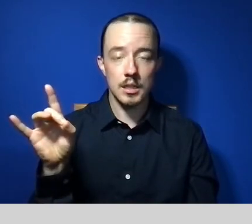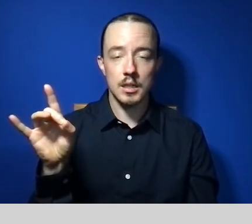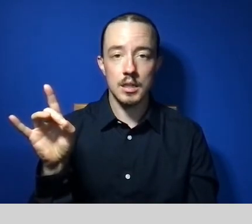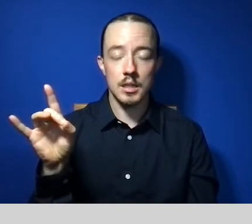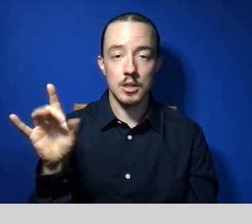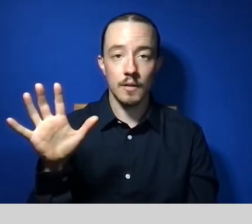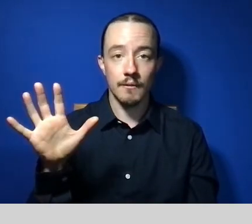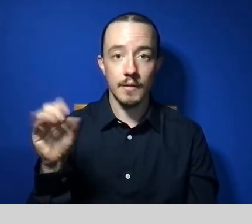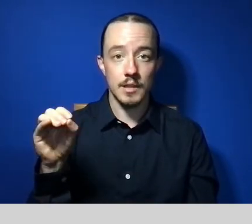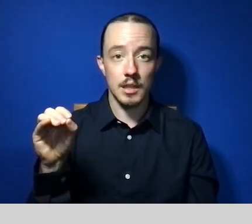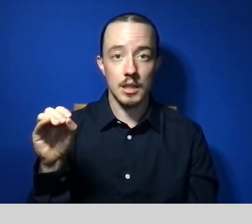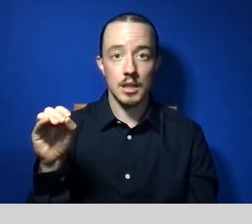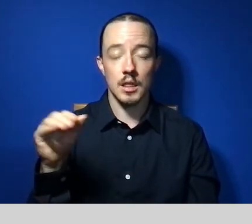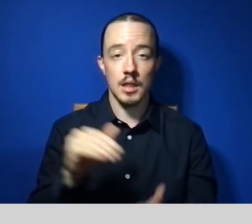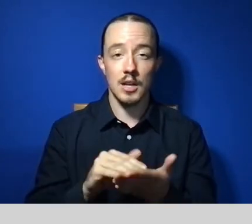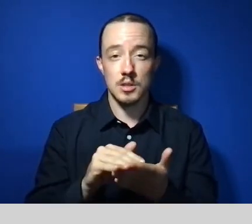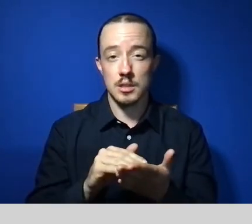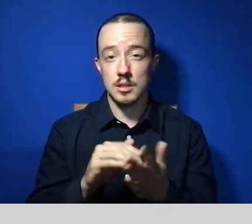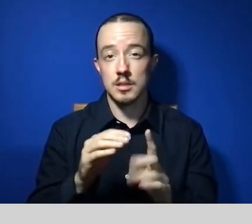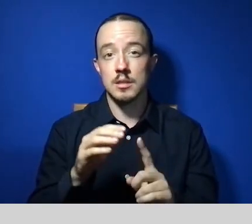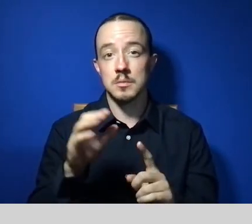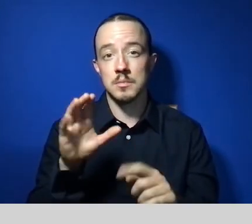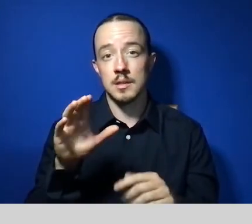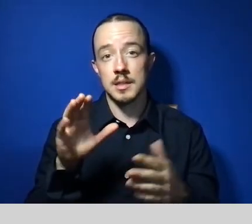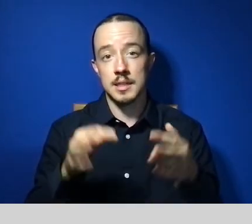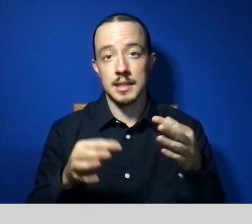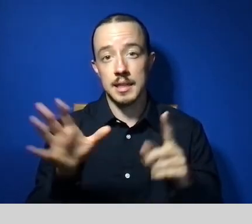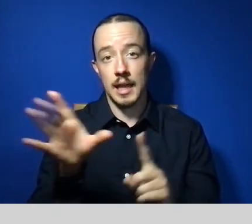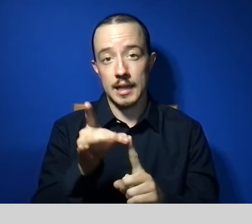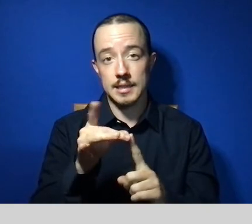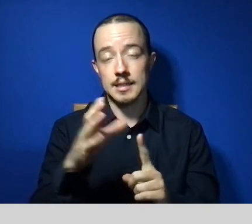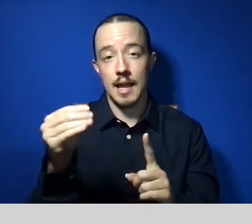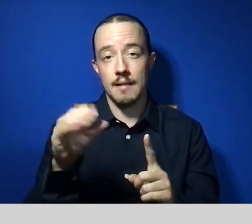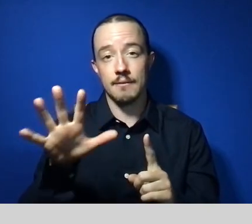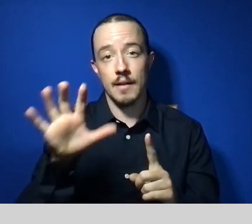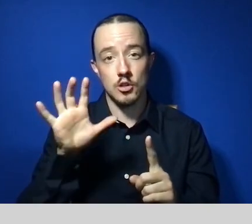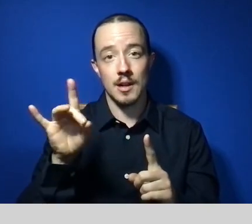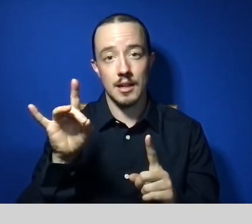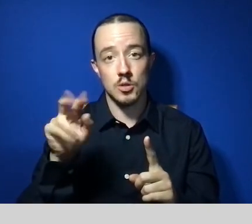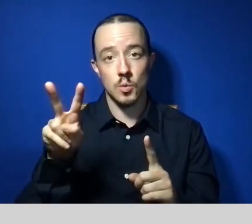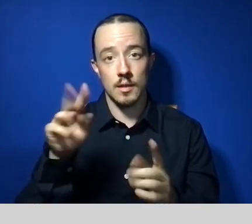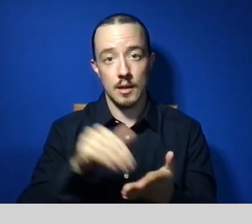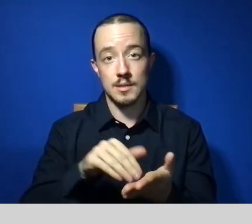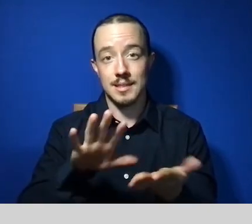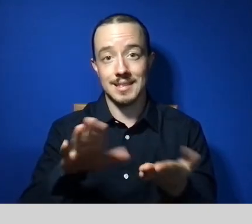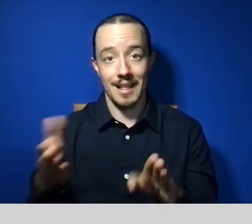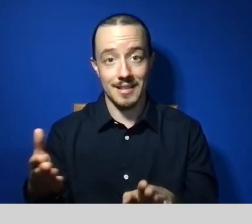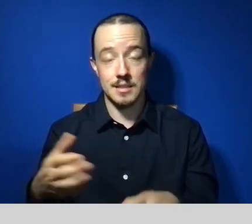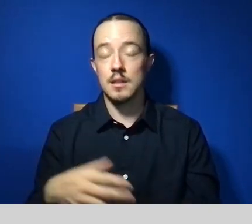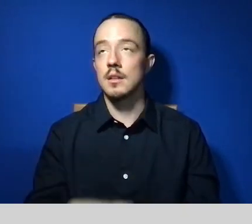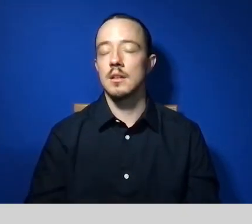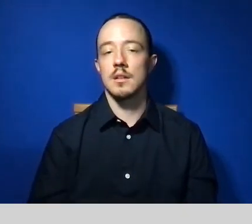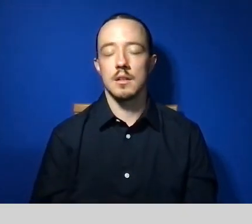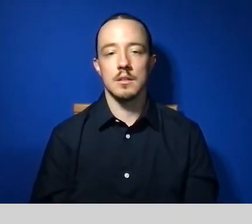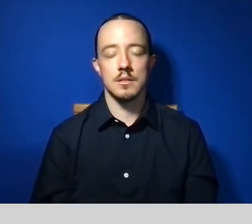20,850,000 cases and 582,000 deaths. There are,